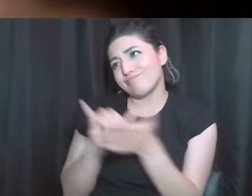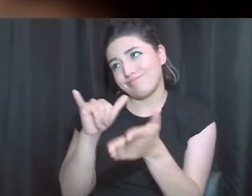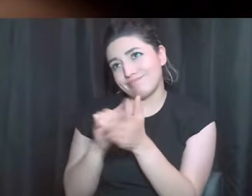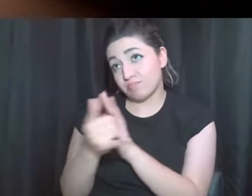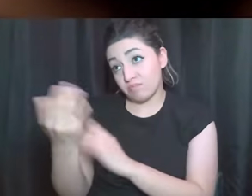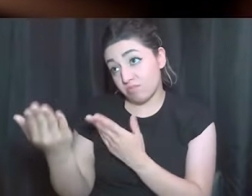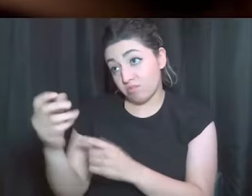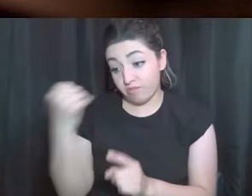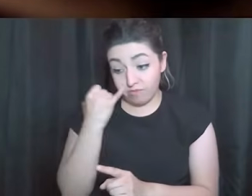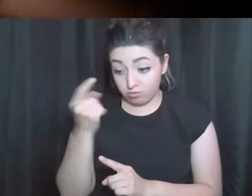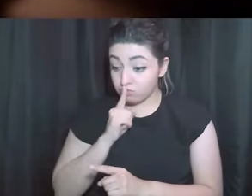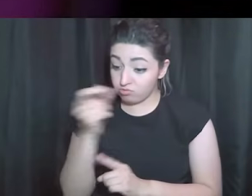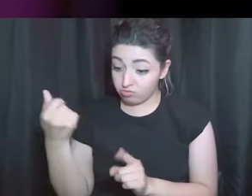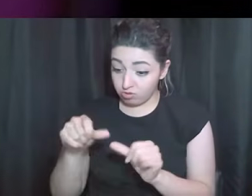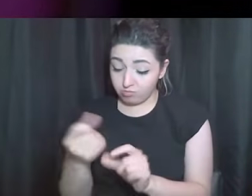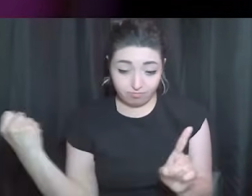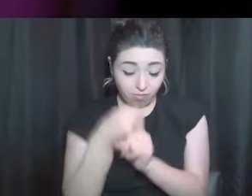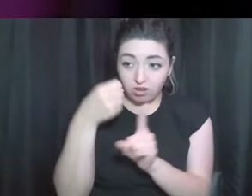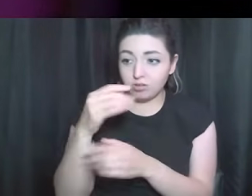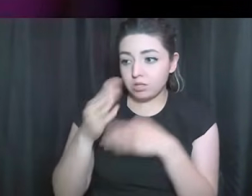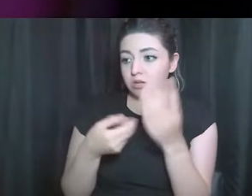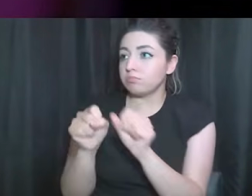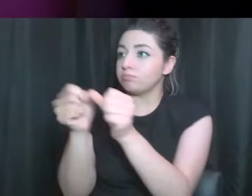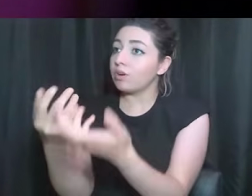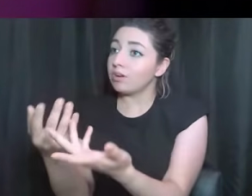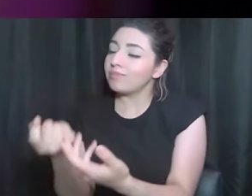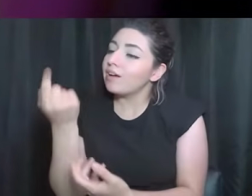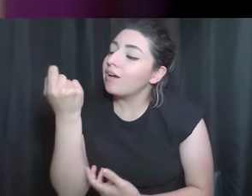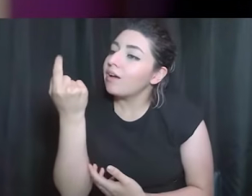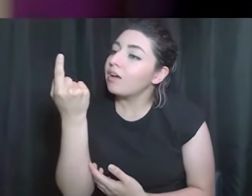You never would have succeeded. Probably would have broken your hand. Still.